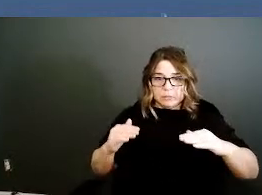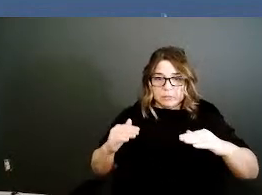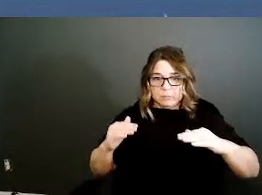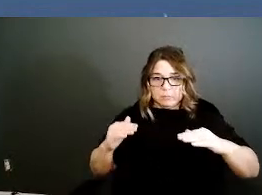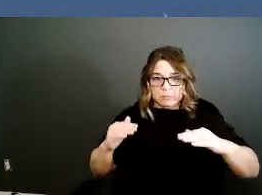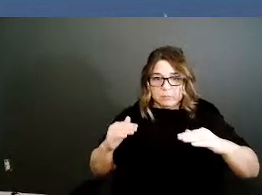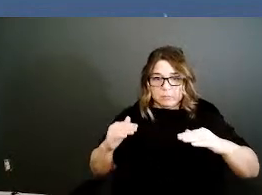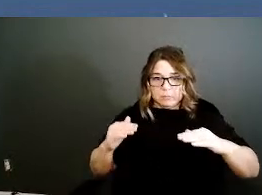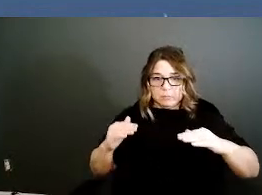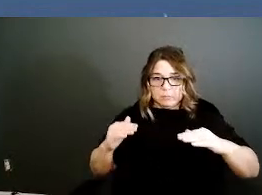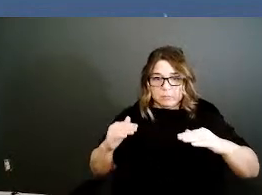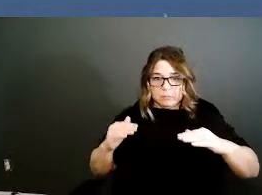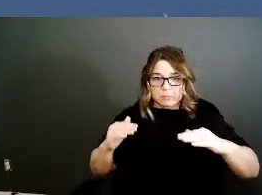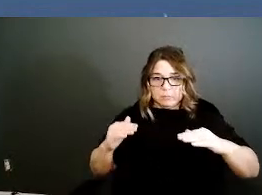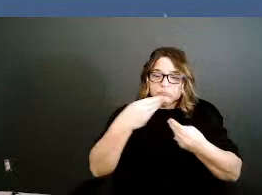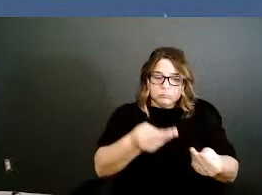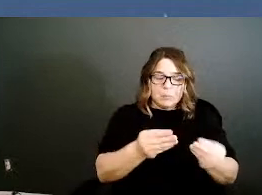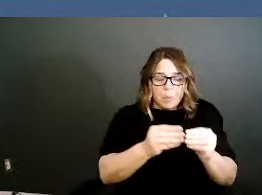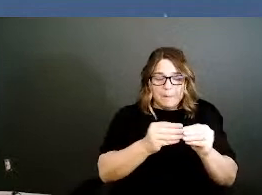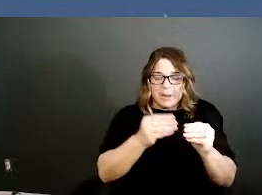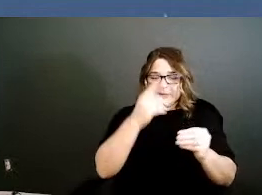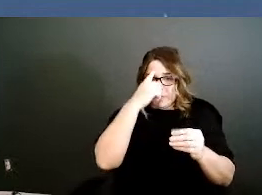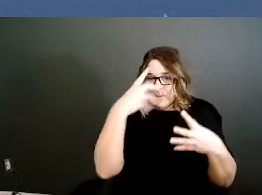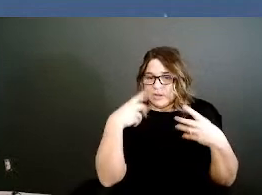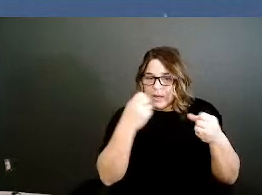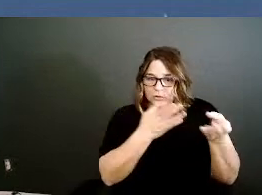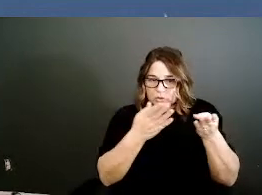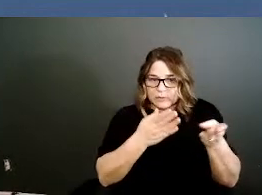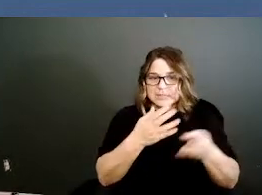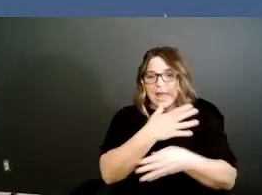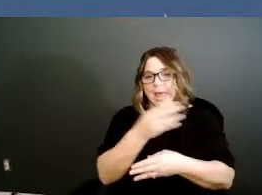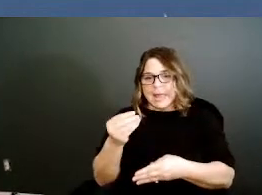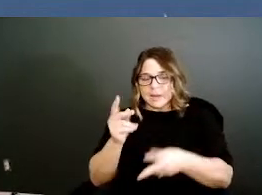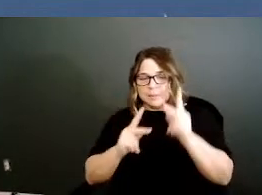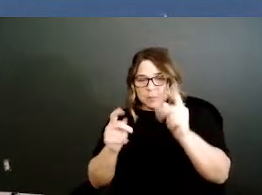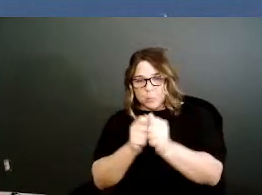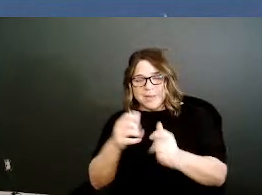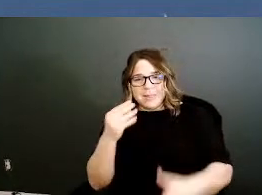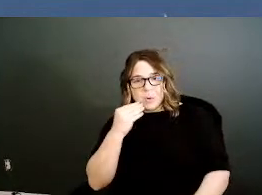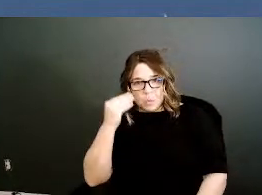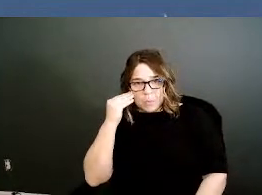AND THERE'S SO MUCH MONEY THAT'S BEING THROWN AROUND BUT IT'S NOT BEING -- NOT ENOUGH IS BEING THROWN AROUND TO